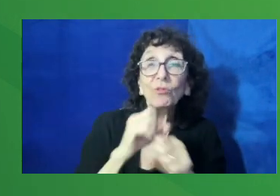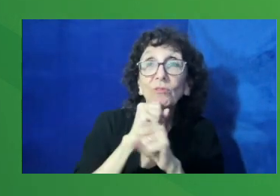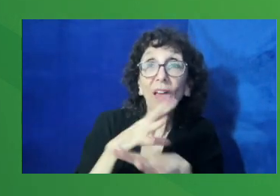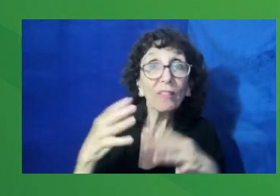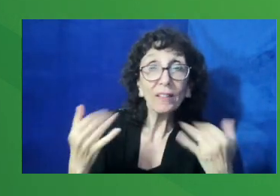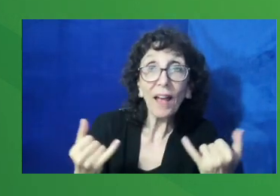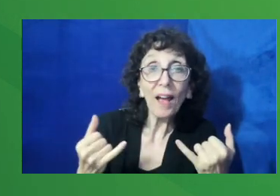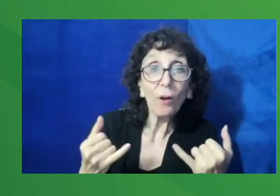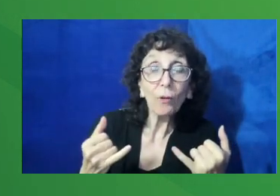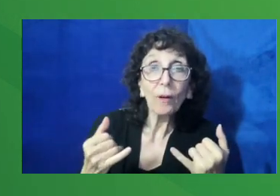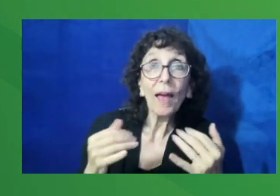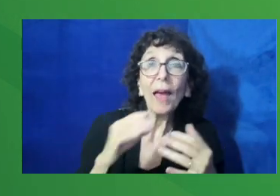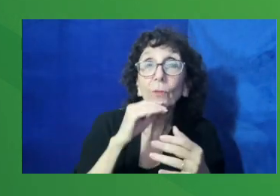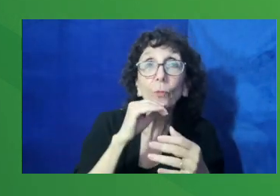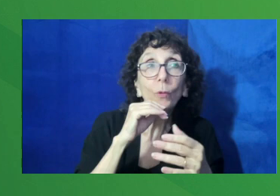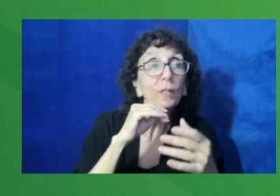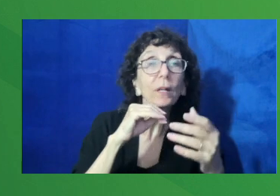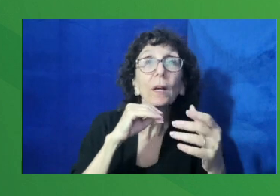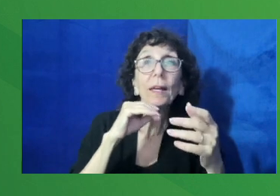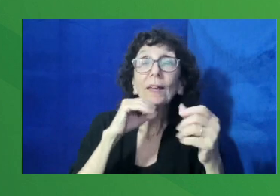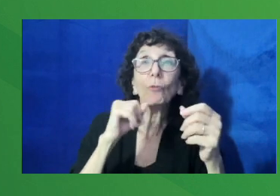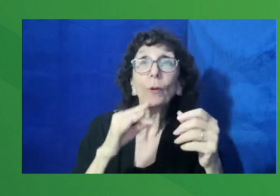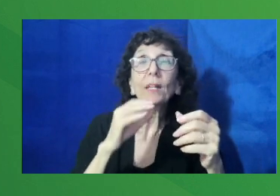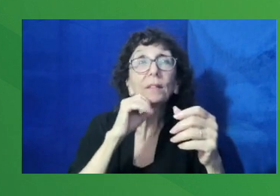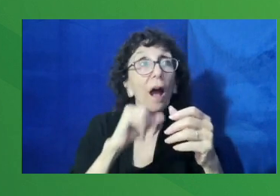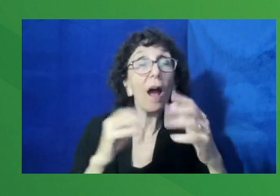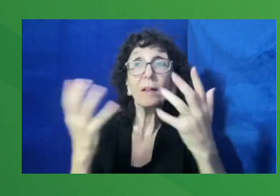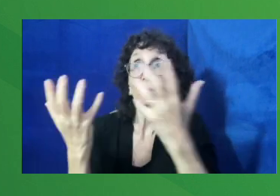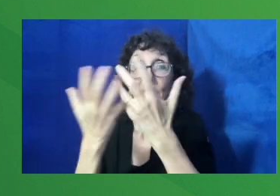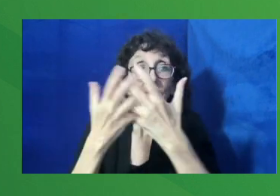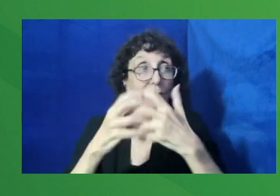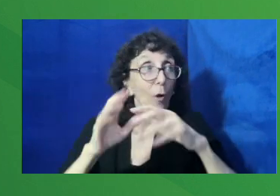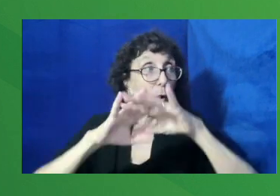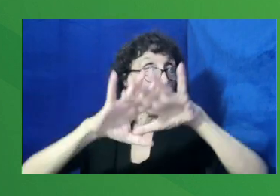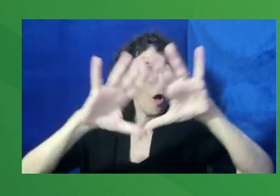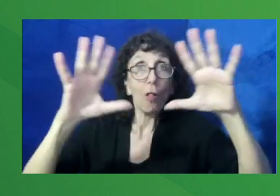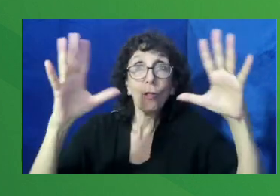a way that is integrative across all parts of society, we're running out of time quickly.